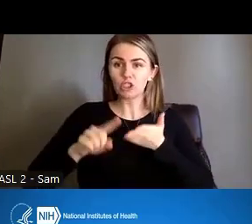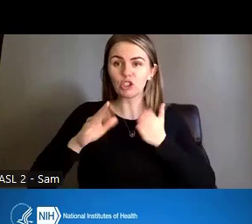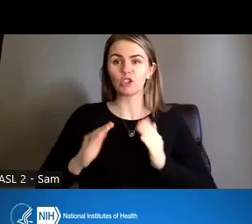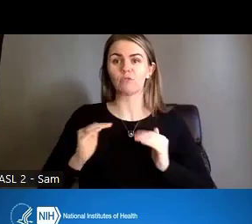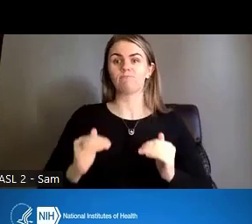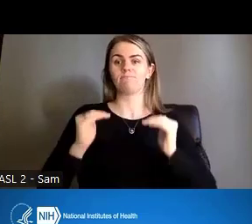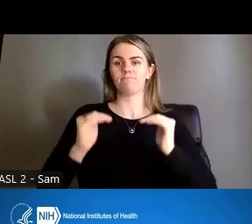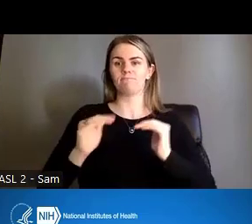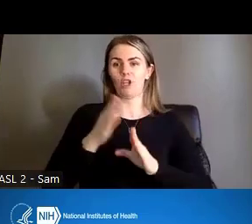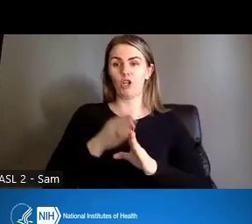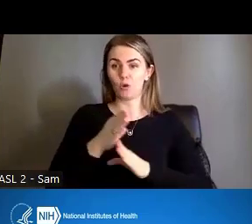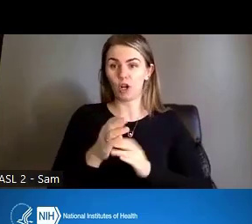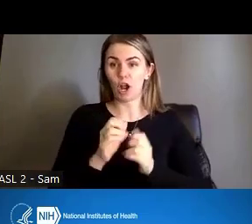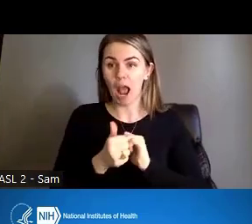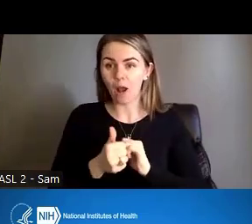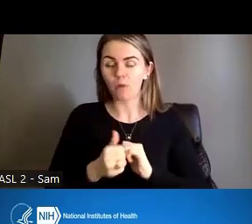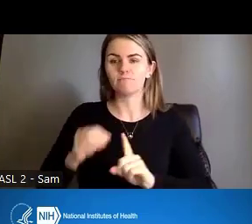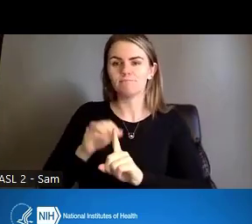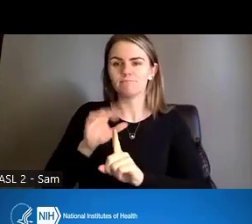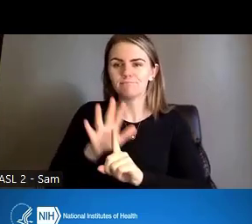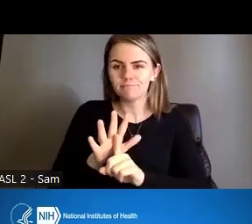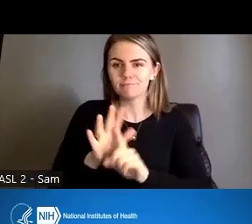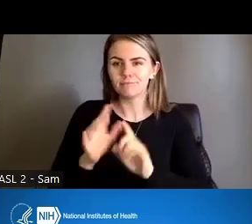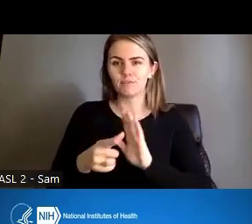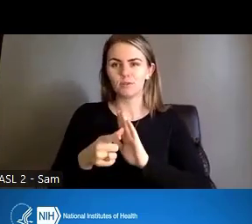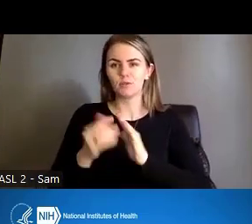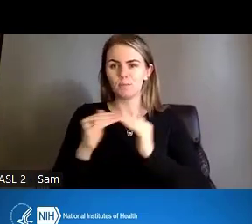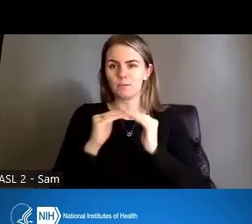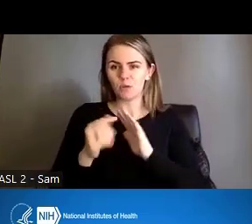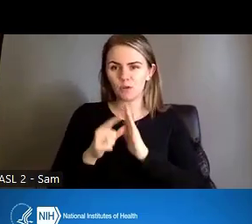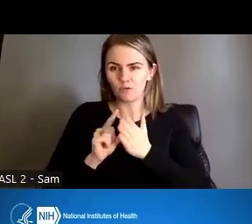and enriching the existing pool of NIH reviewers.